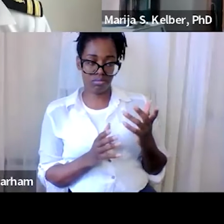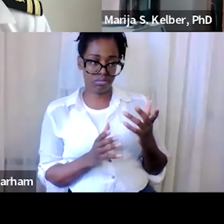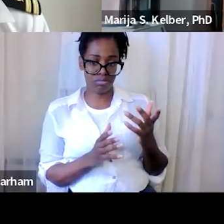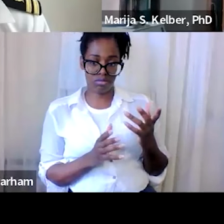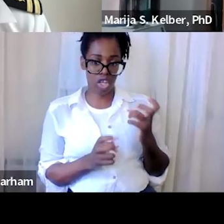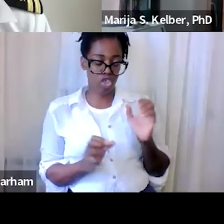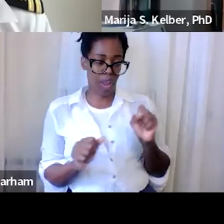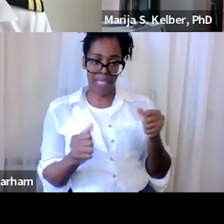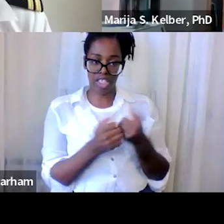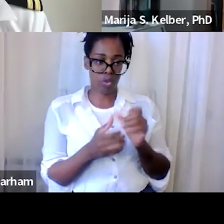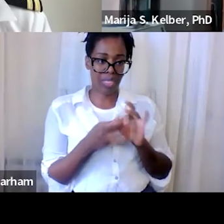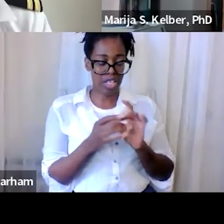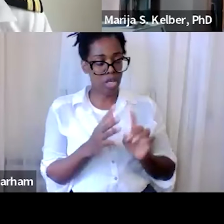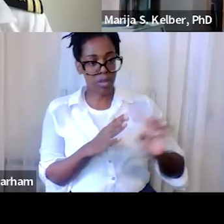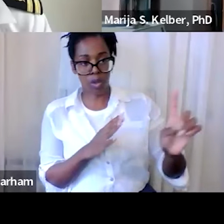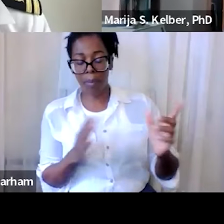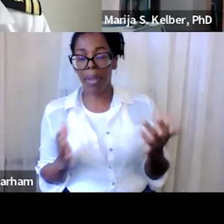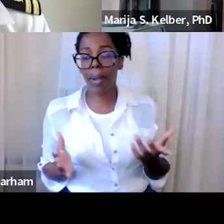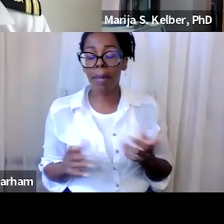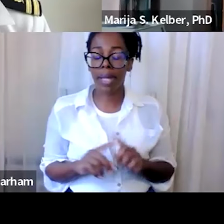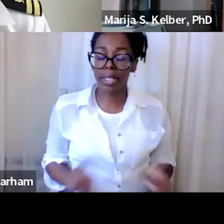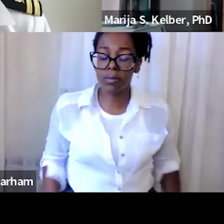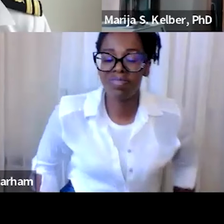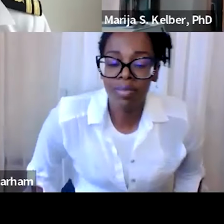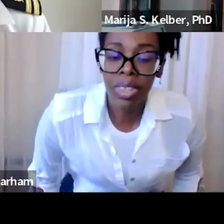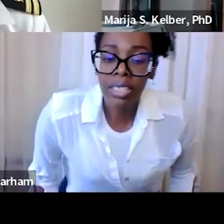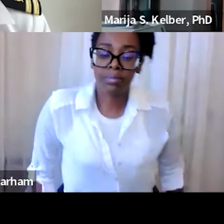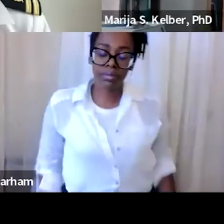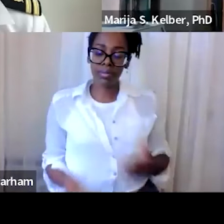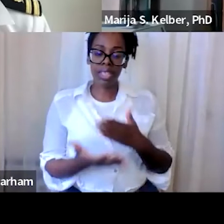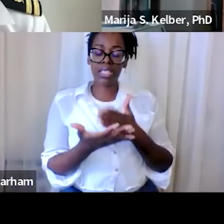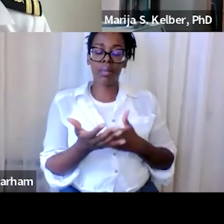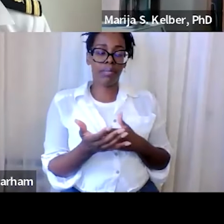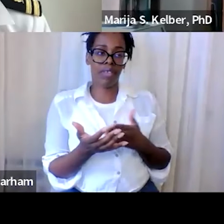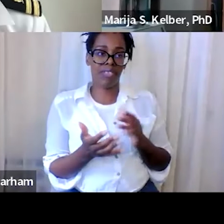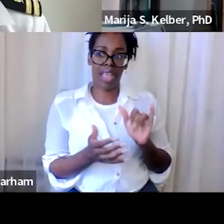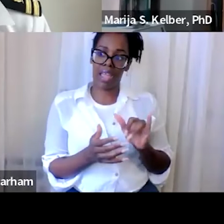And so I think it's really is some of that stigma may sort of rub off